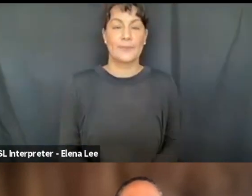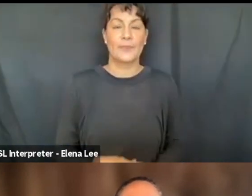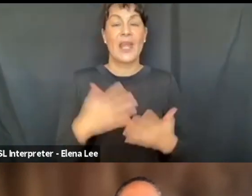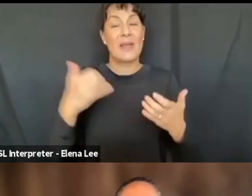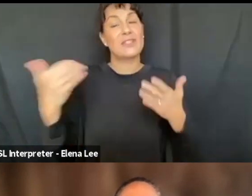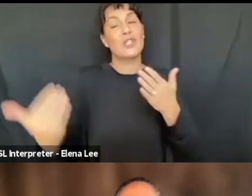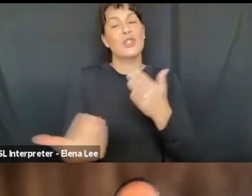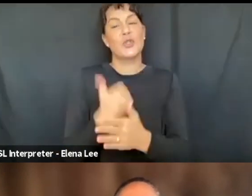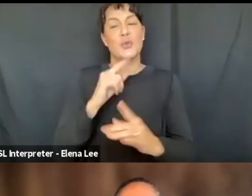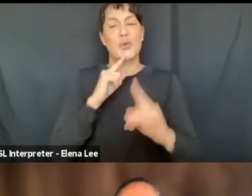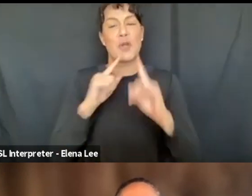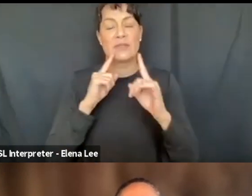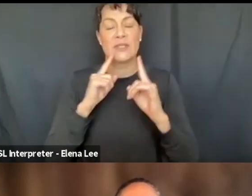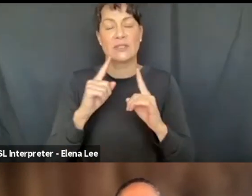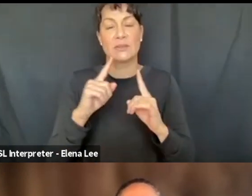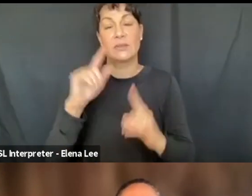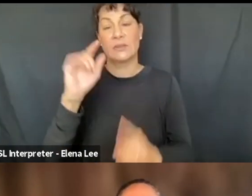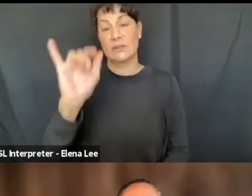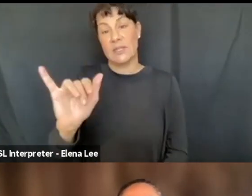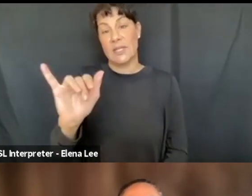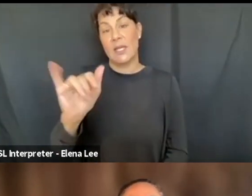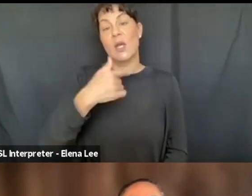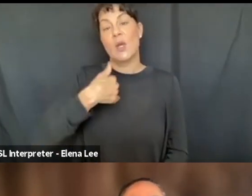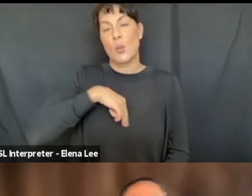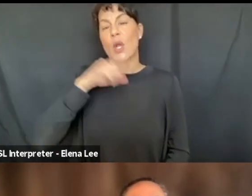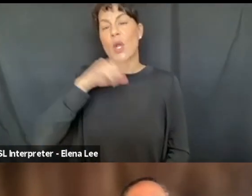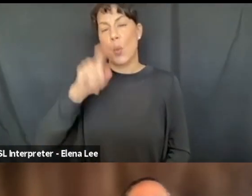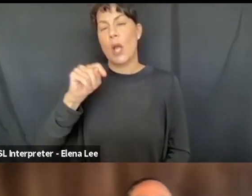and one that we really want to delve into here today.